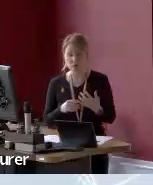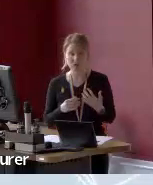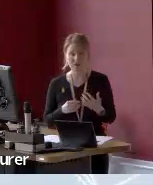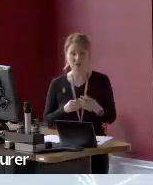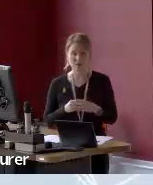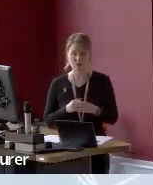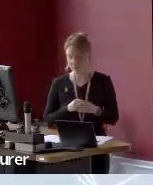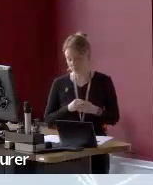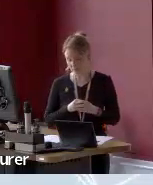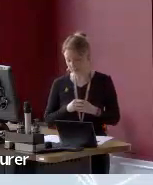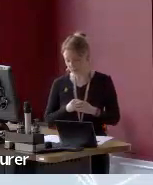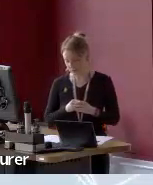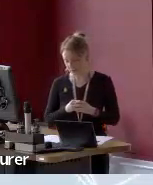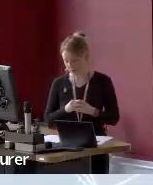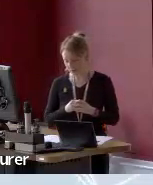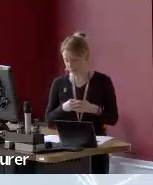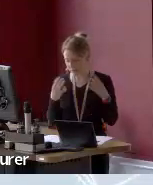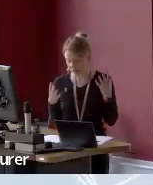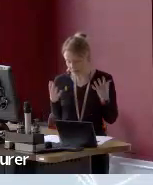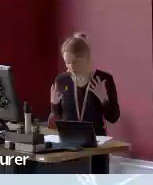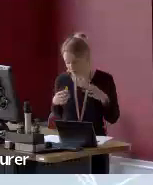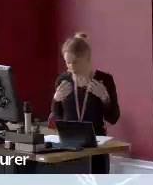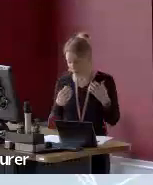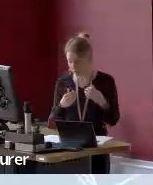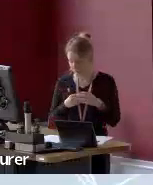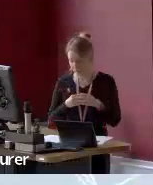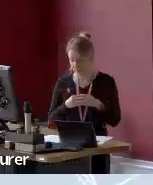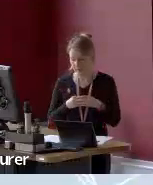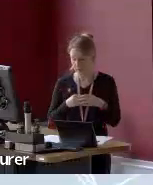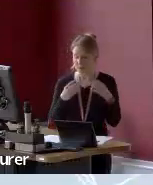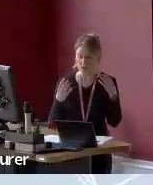so many forms of public engagement, you know, here at the observatory we find the working in